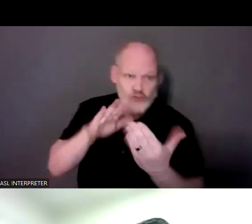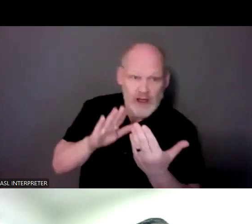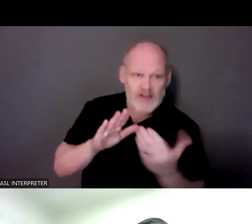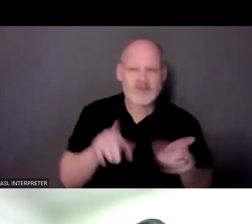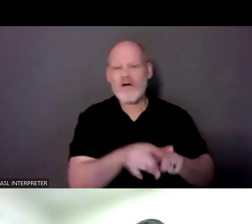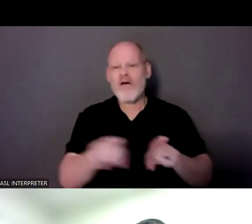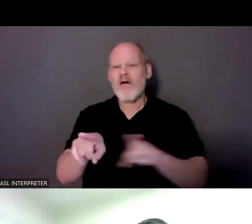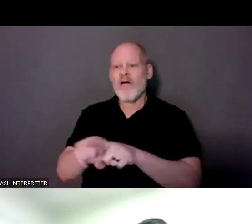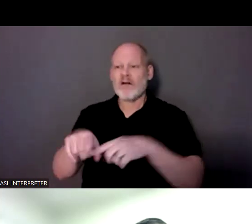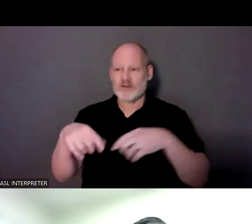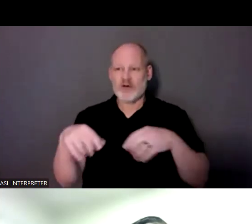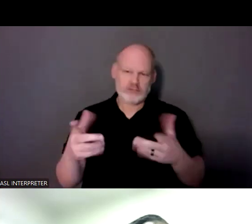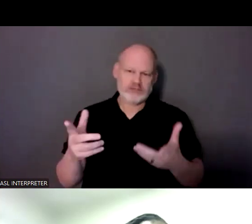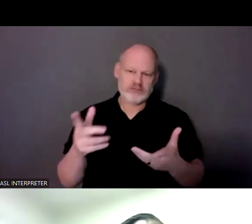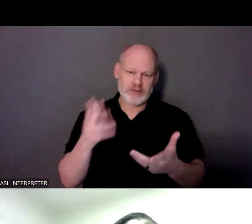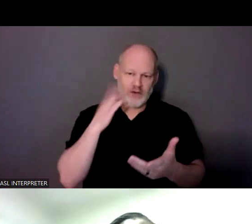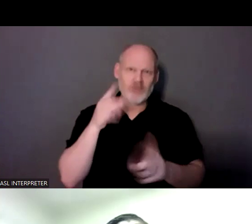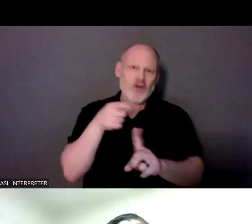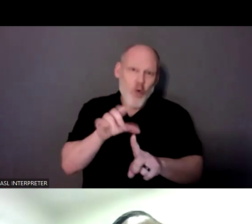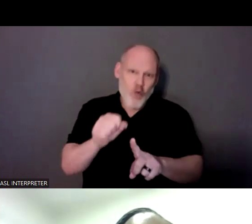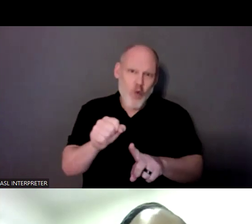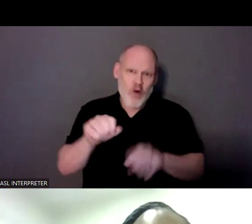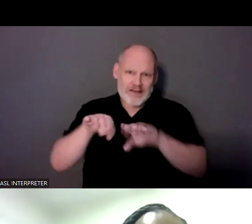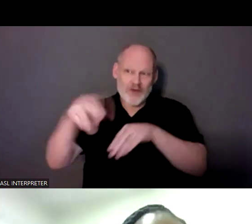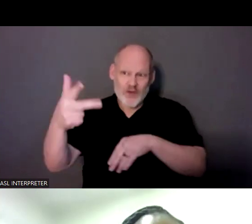together so we can try to lessen that, so really attacking those Tier 3 really